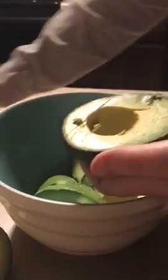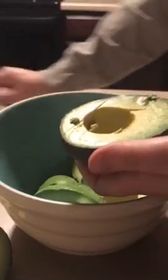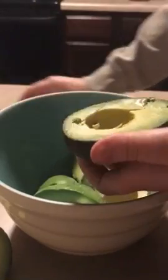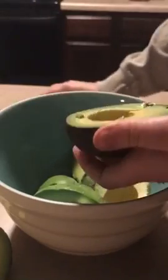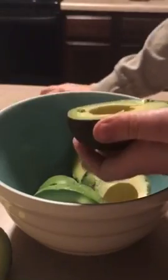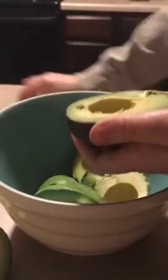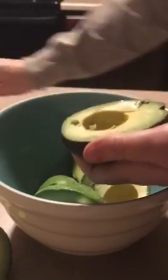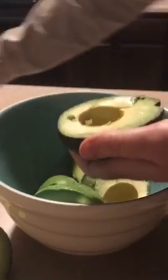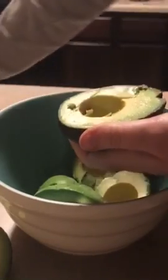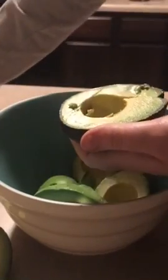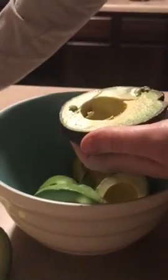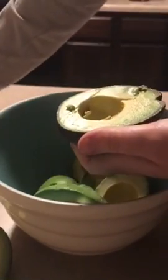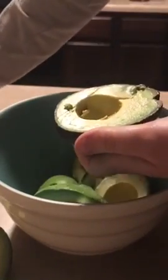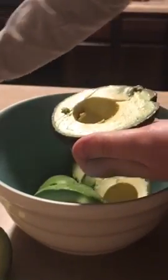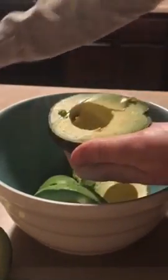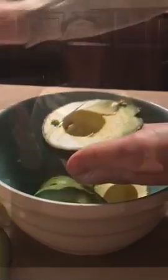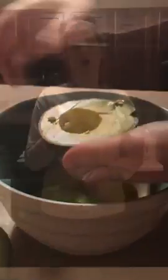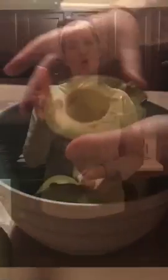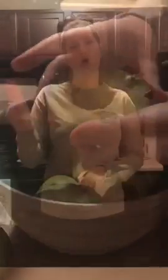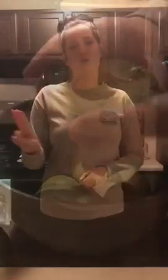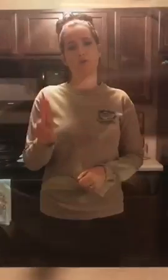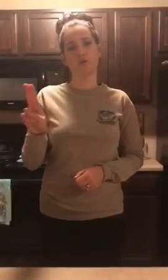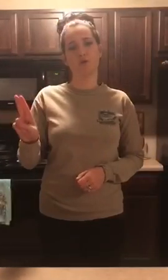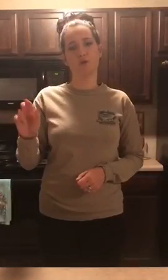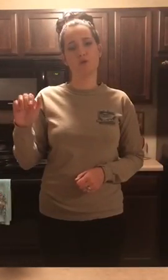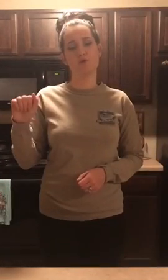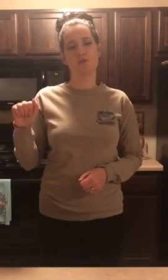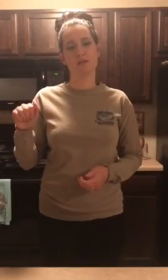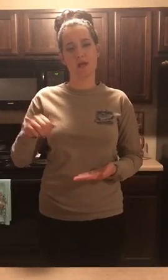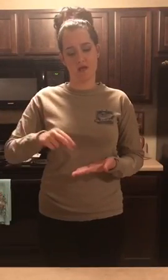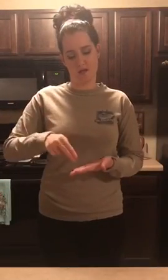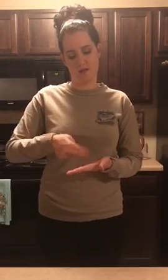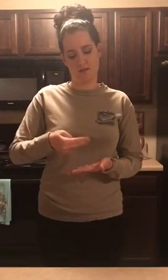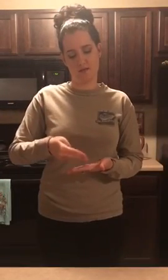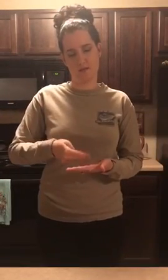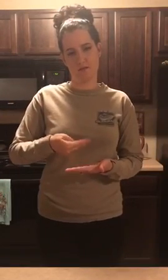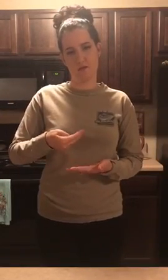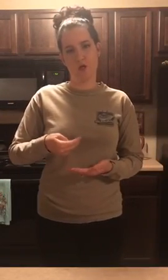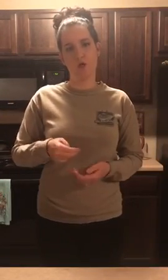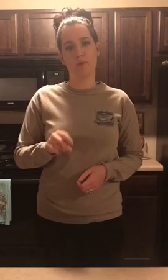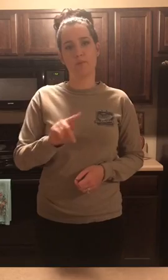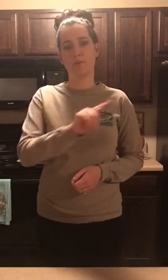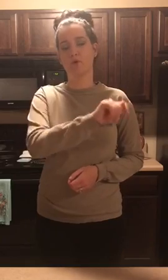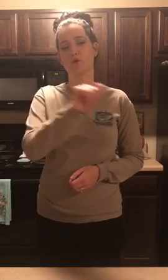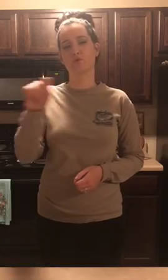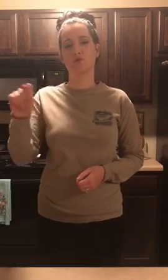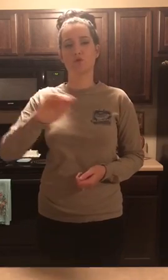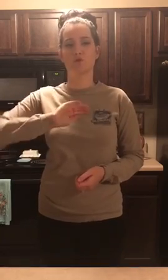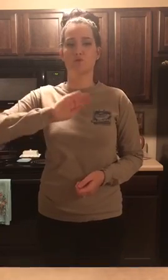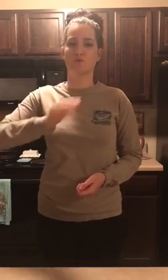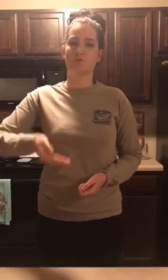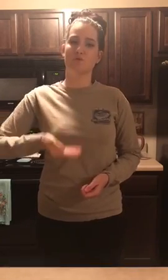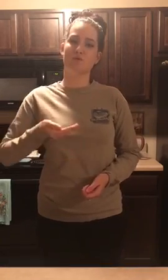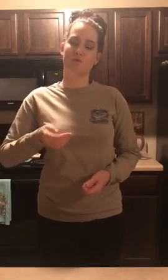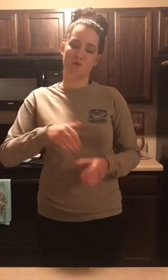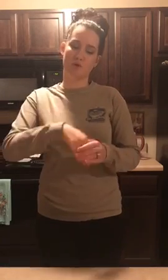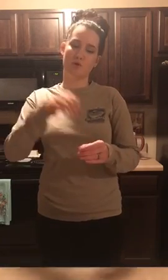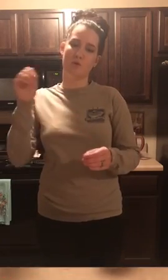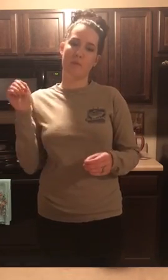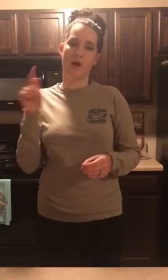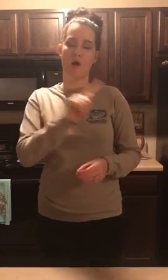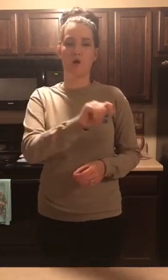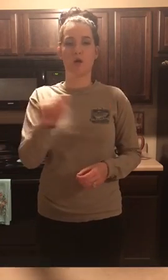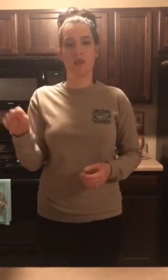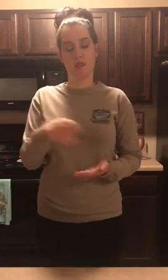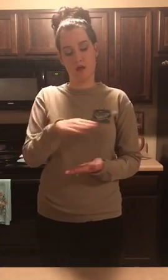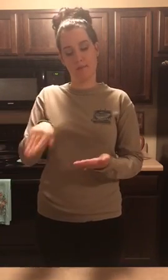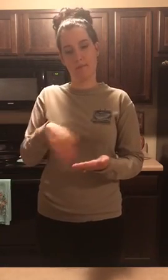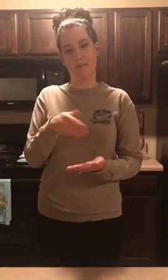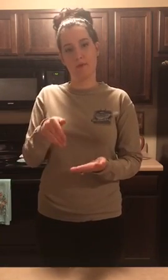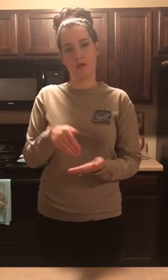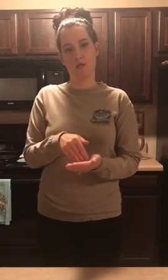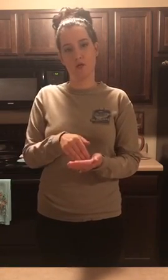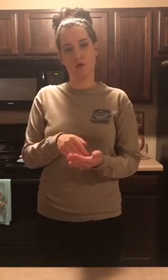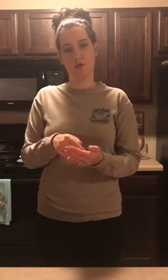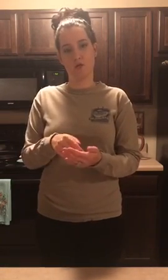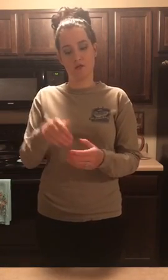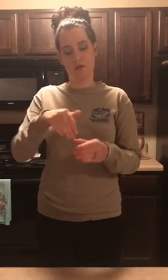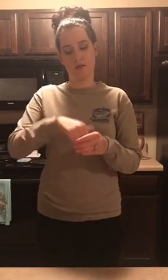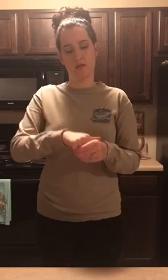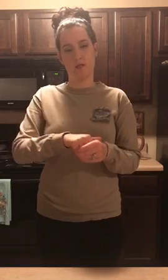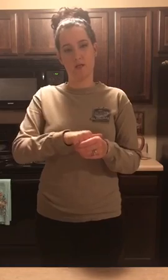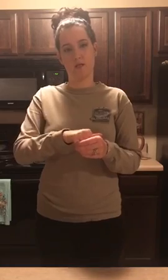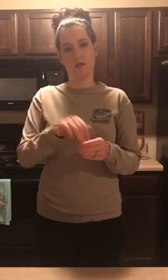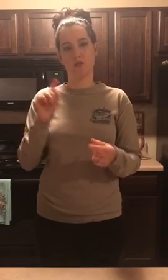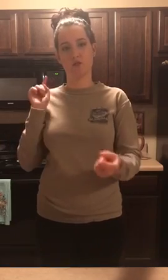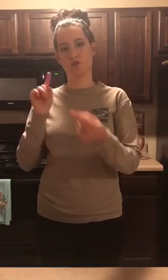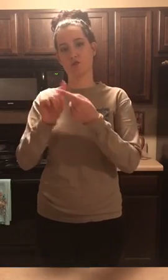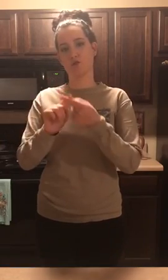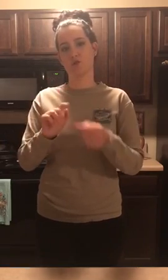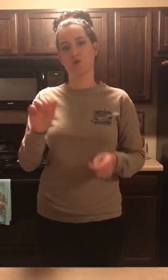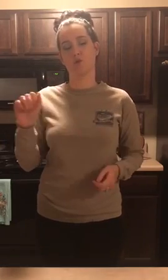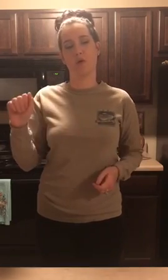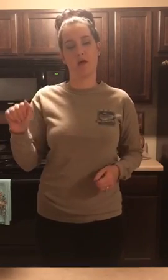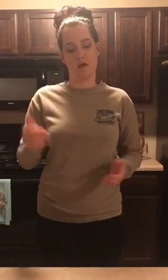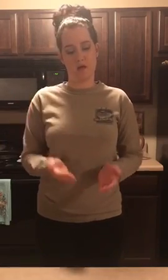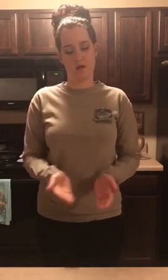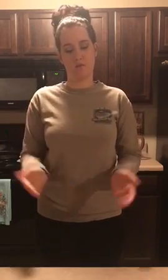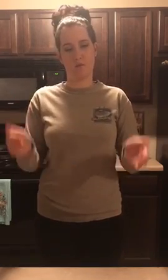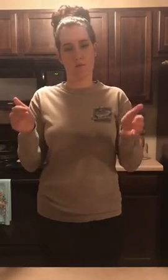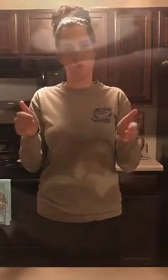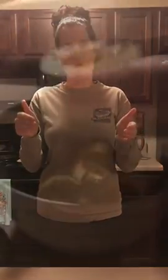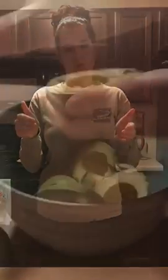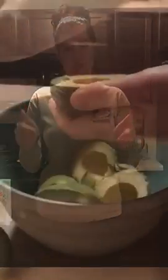Use a spoon to scoop out the middle into a bowl.